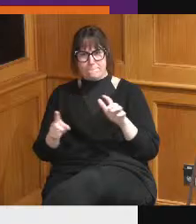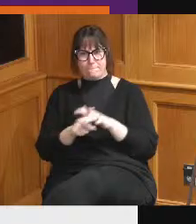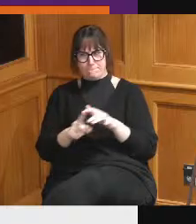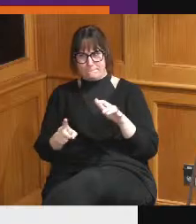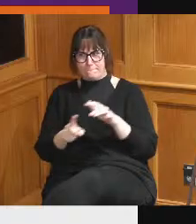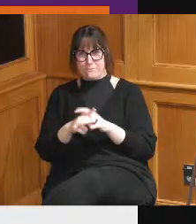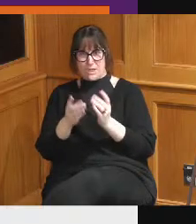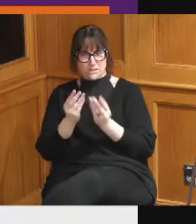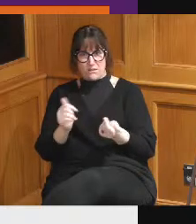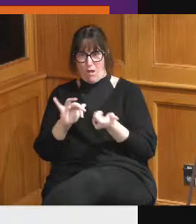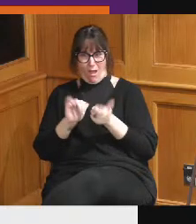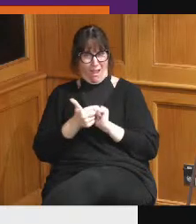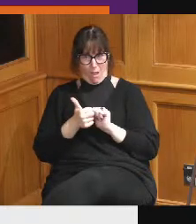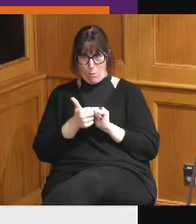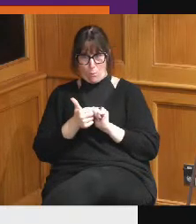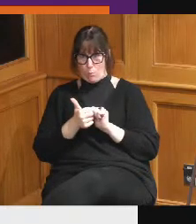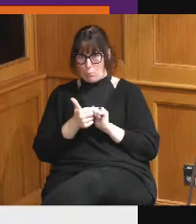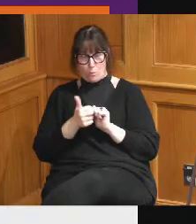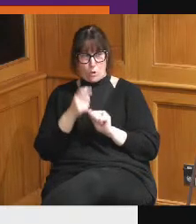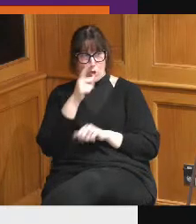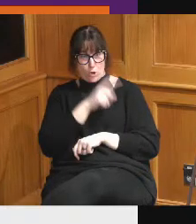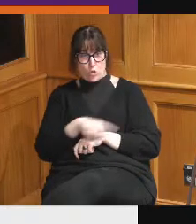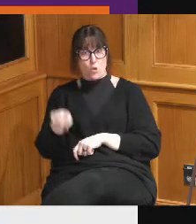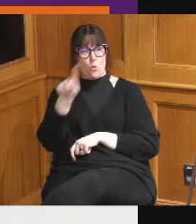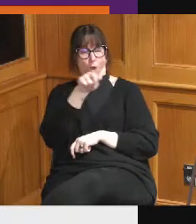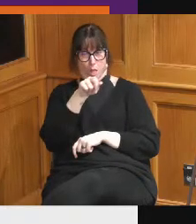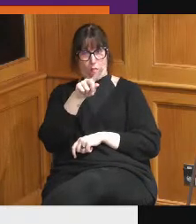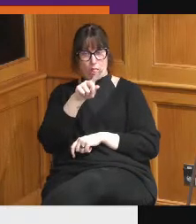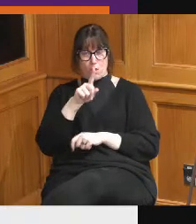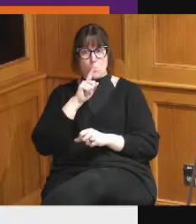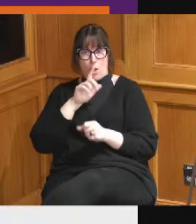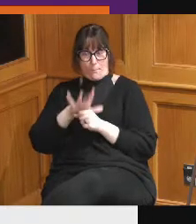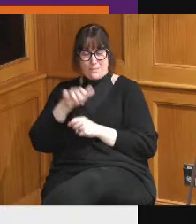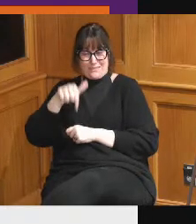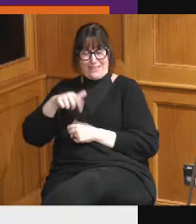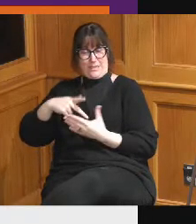solvable by the fact that you all had committed to this program you know if this didn't exist these